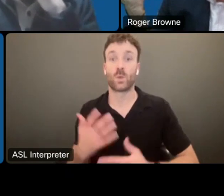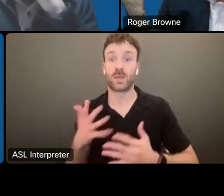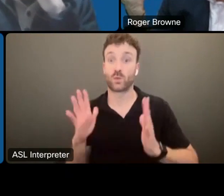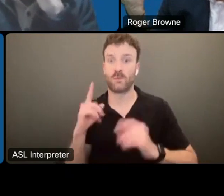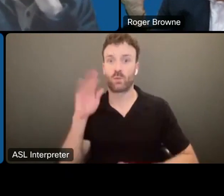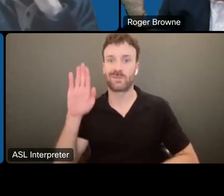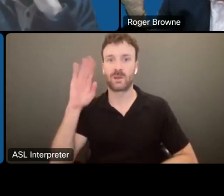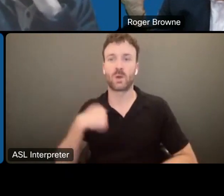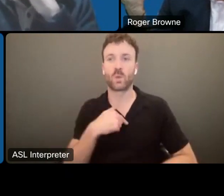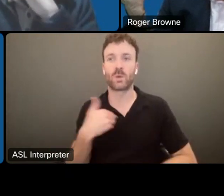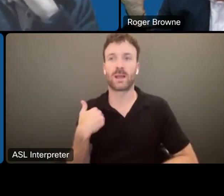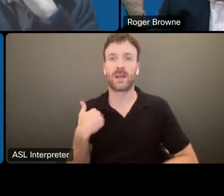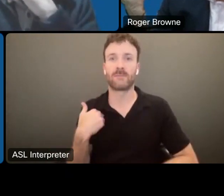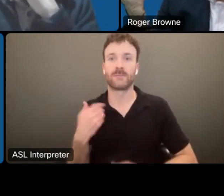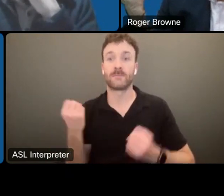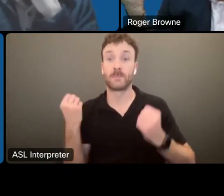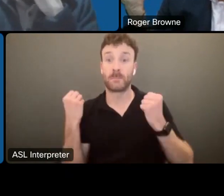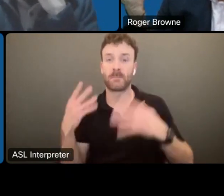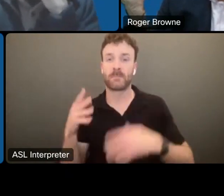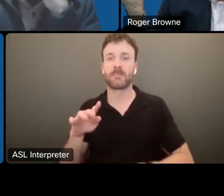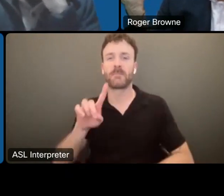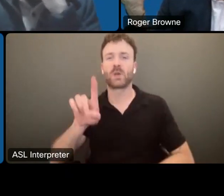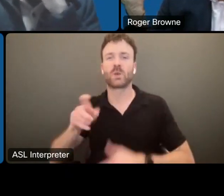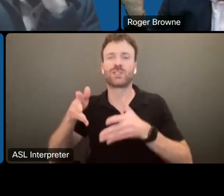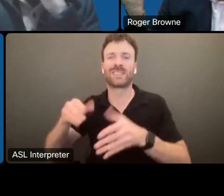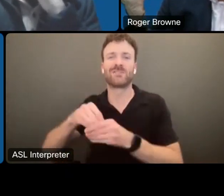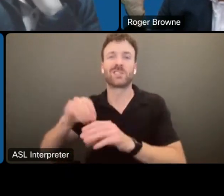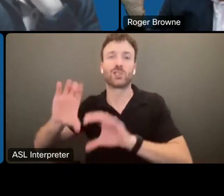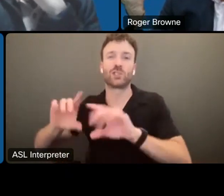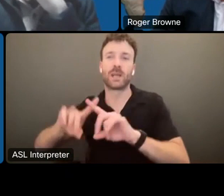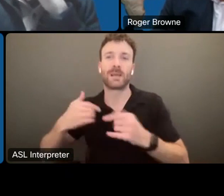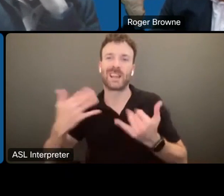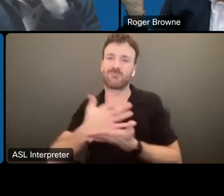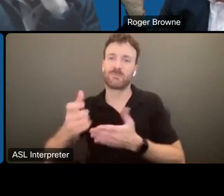We do have quite a few questions in our chat box but as I noted, we are out of time.